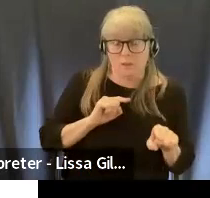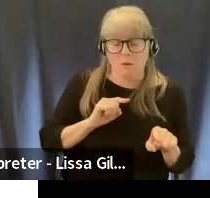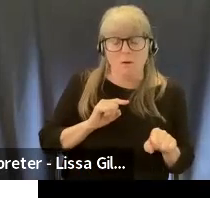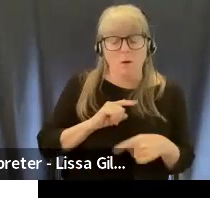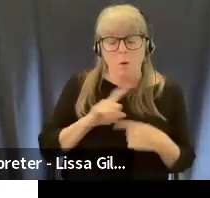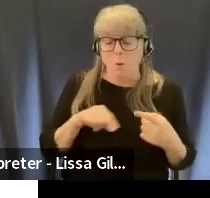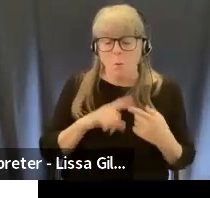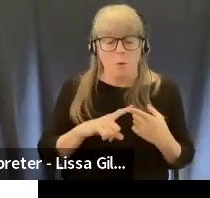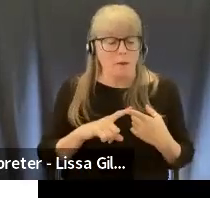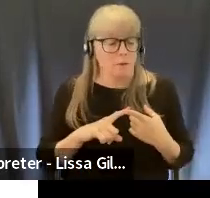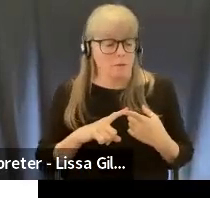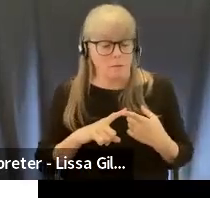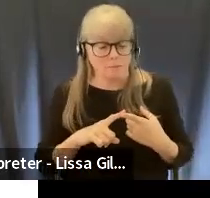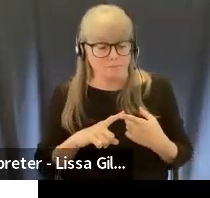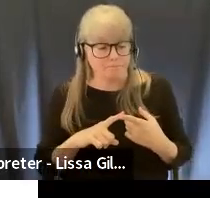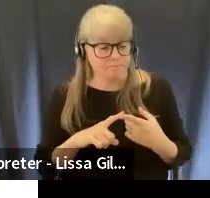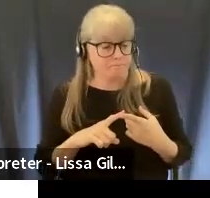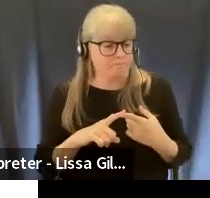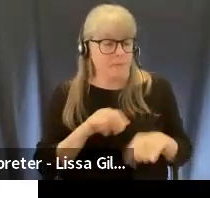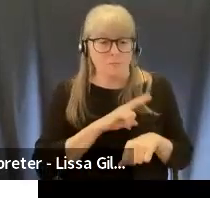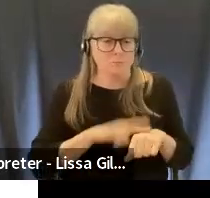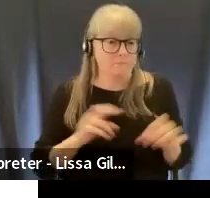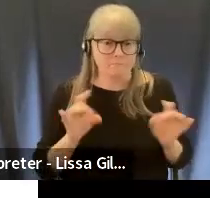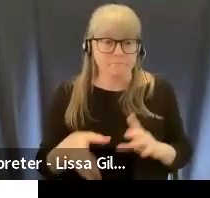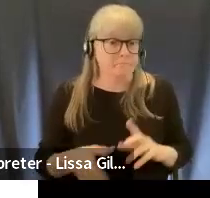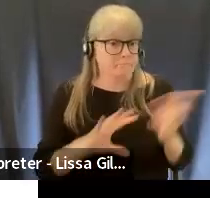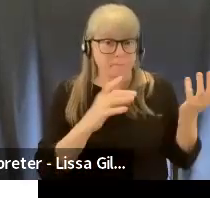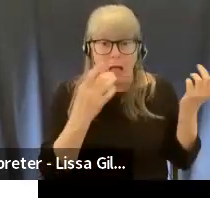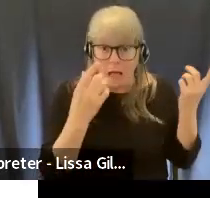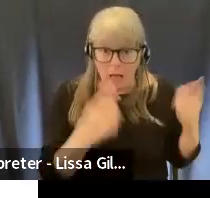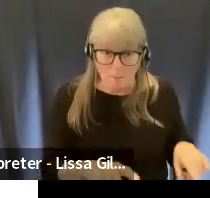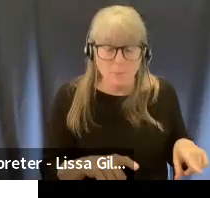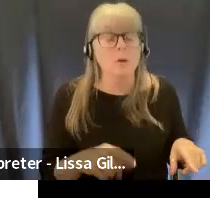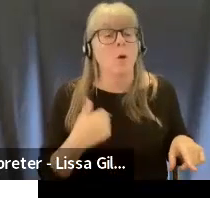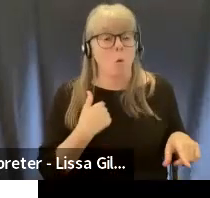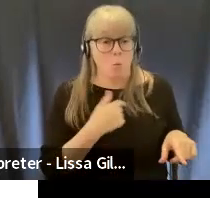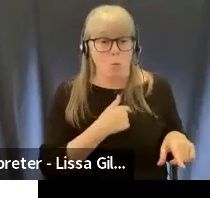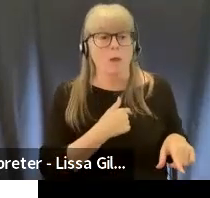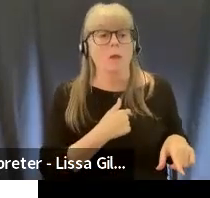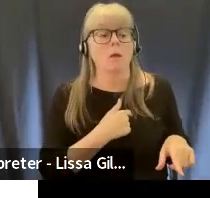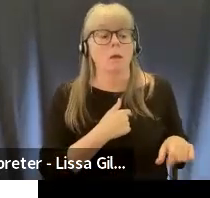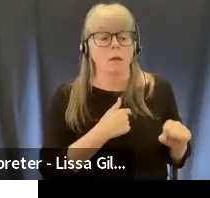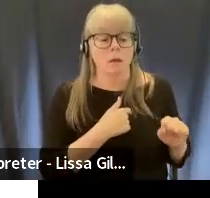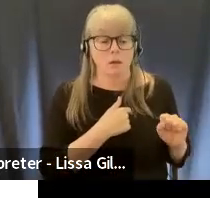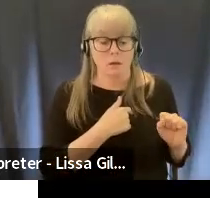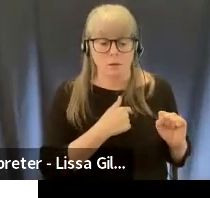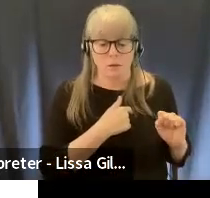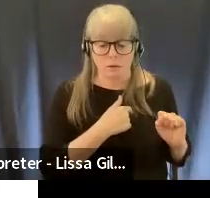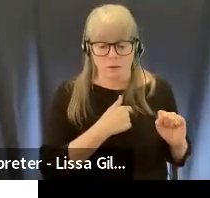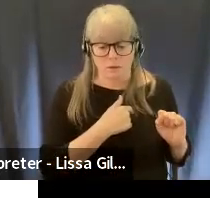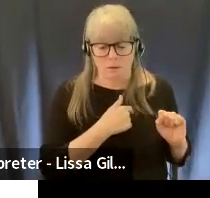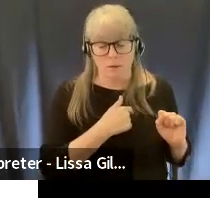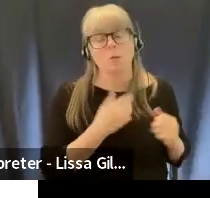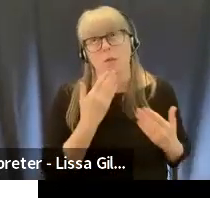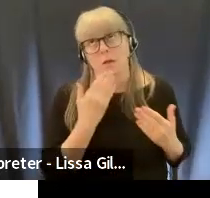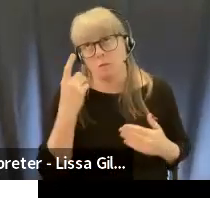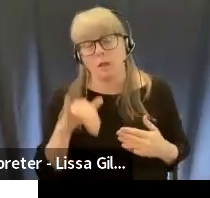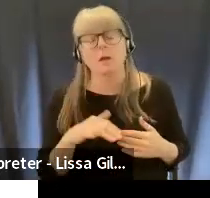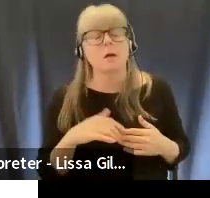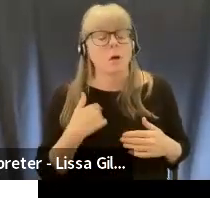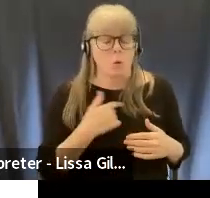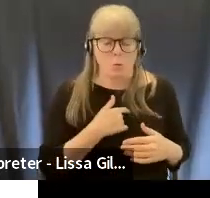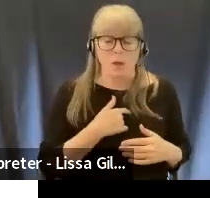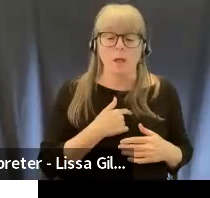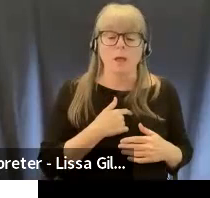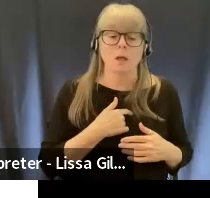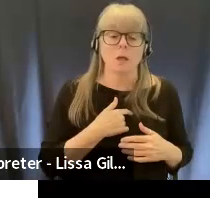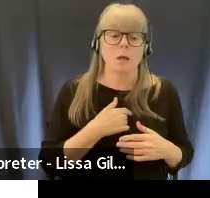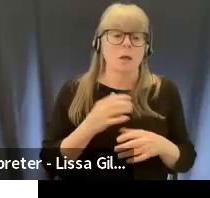Set aside for emergency response. Because once there's been in a disaster activated, we are able to.